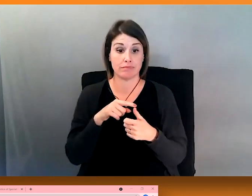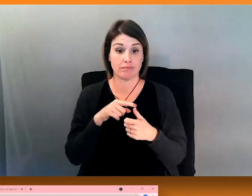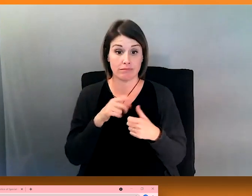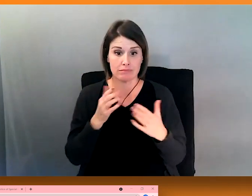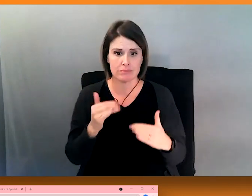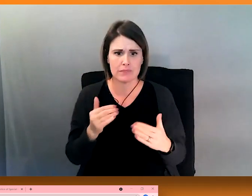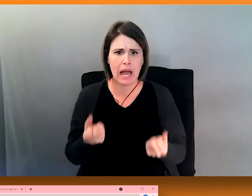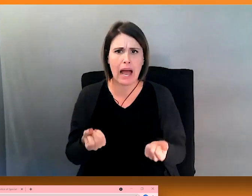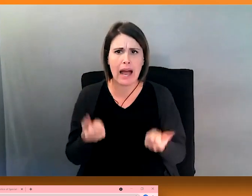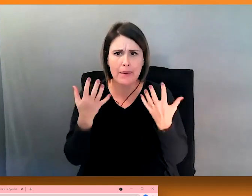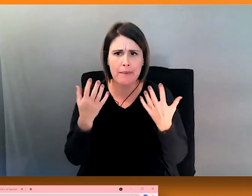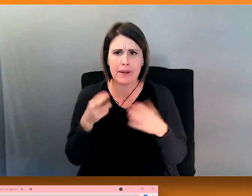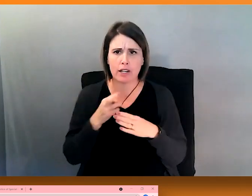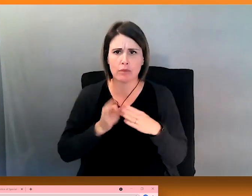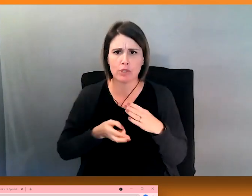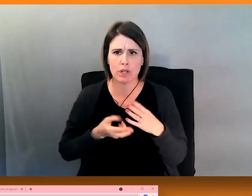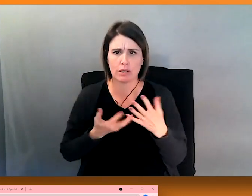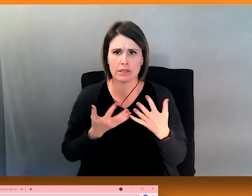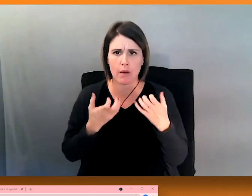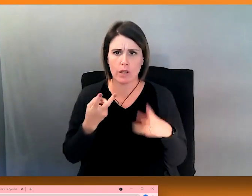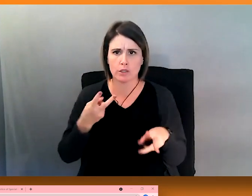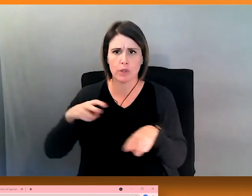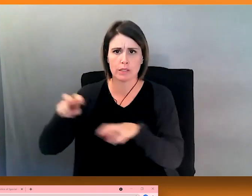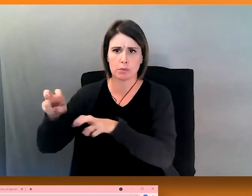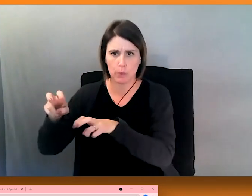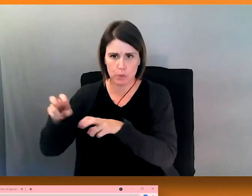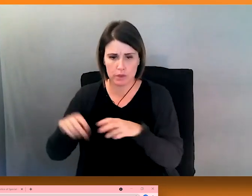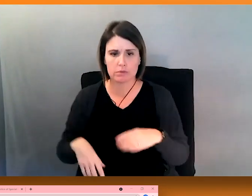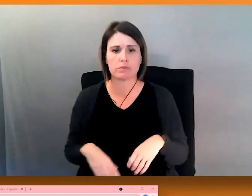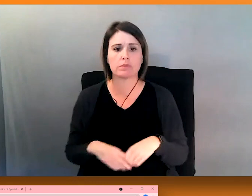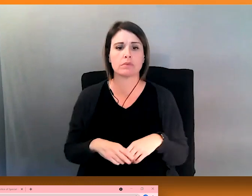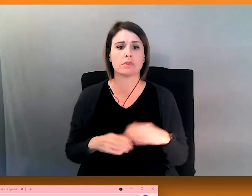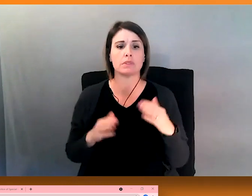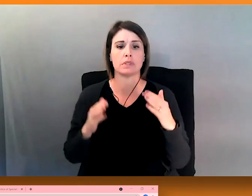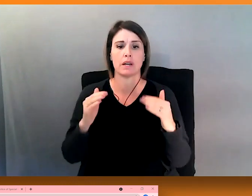You can choose how many you want to export,